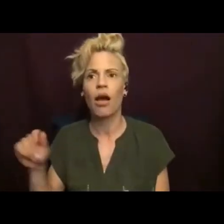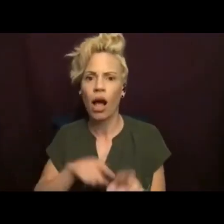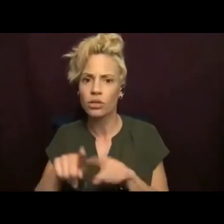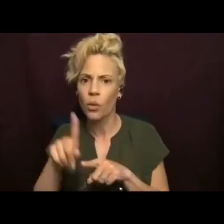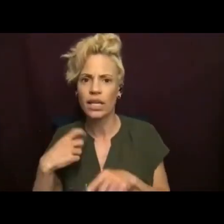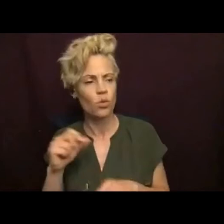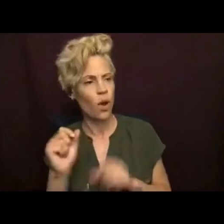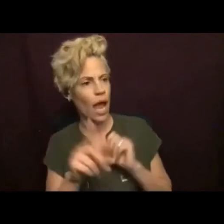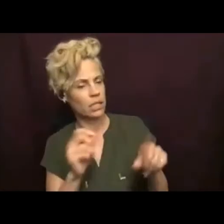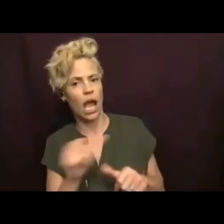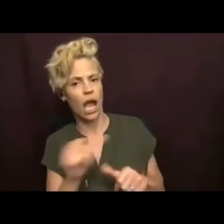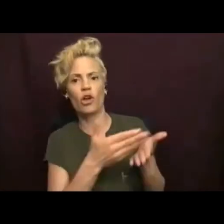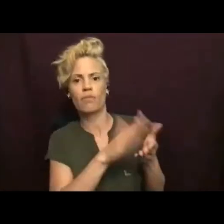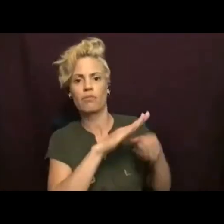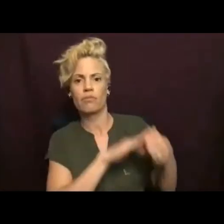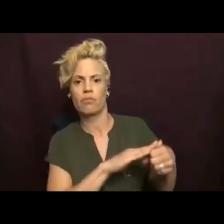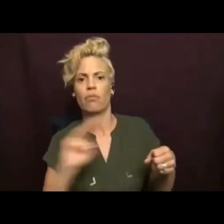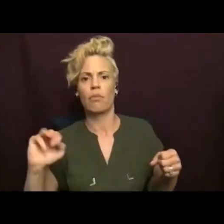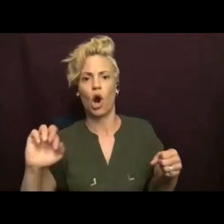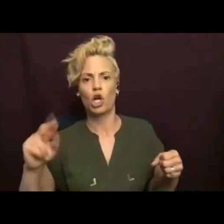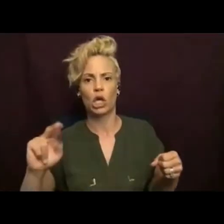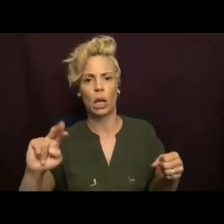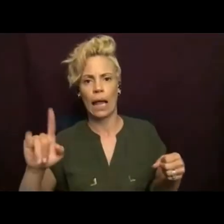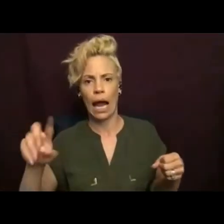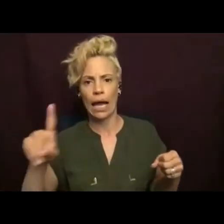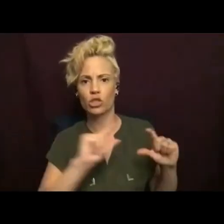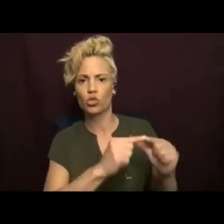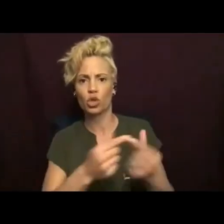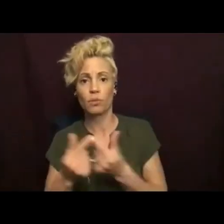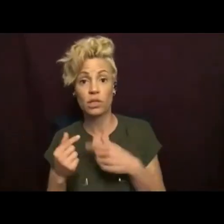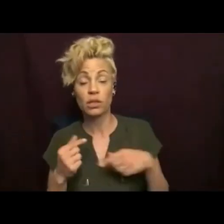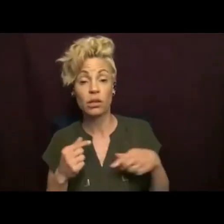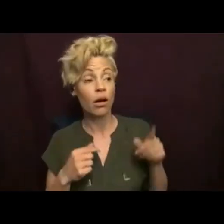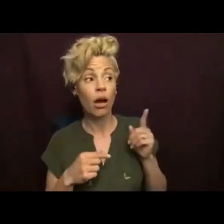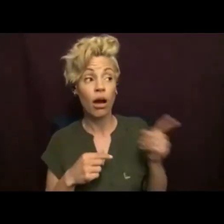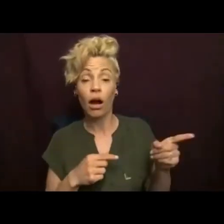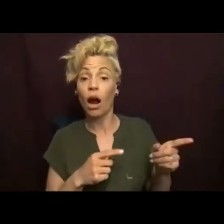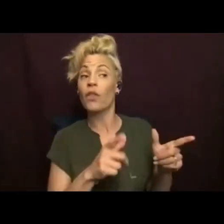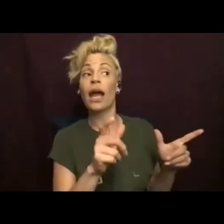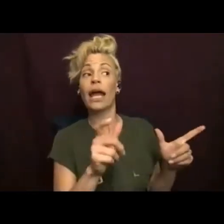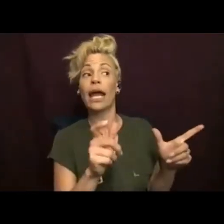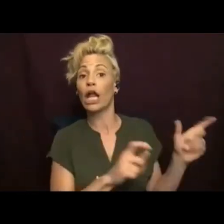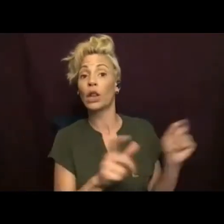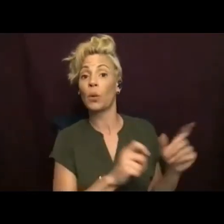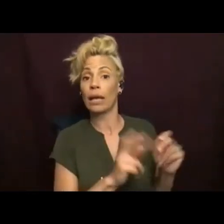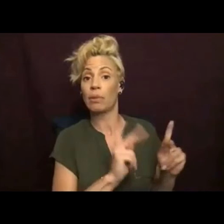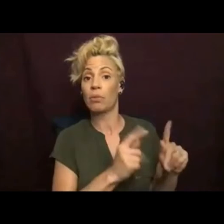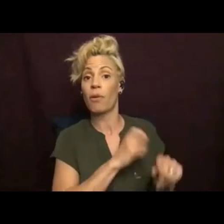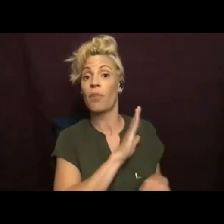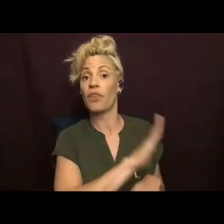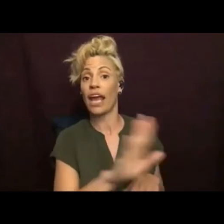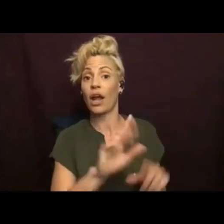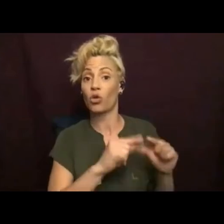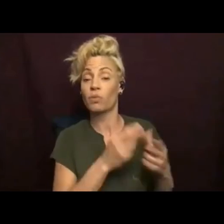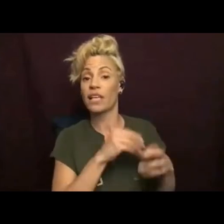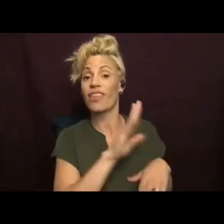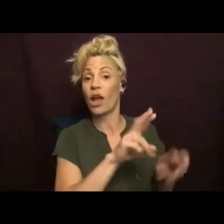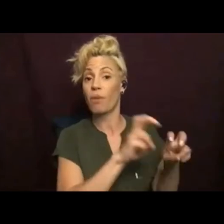are they including disabled people from their groups on panels? Because those are often the most